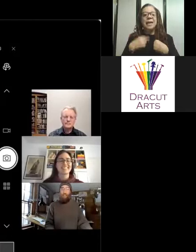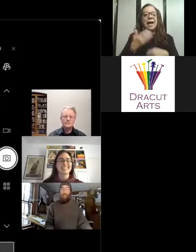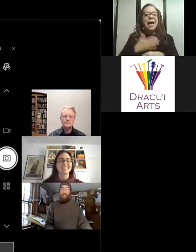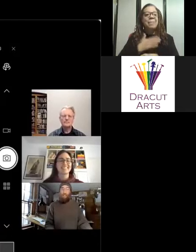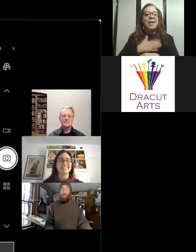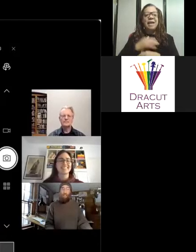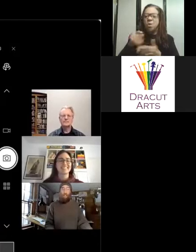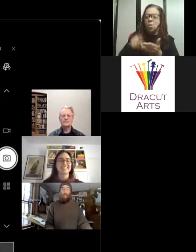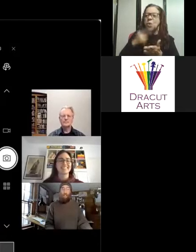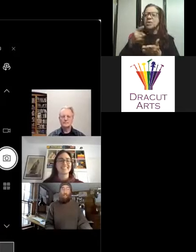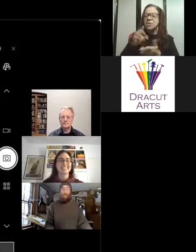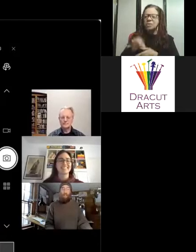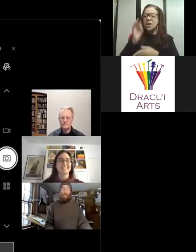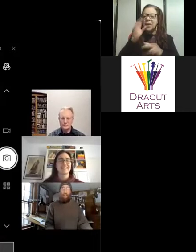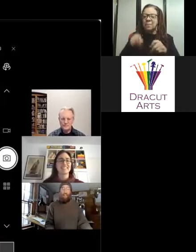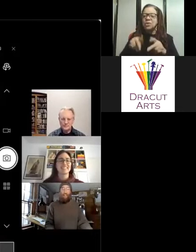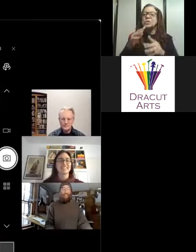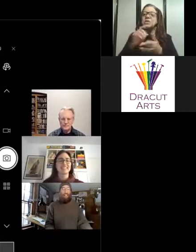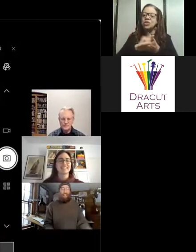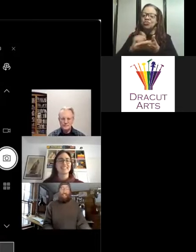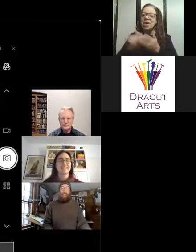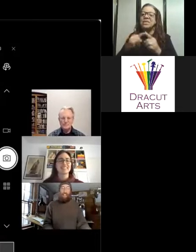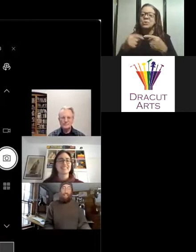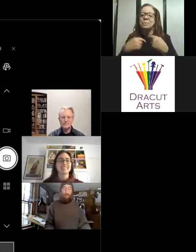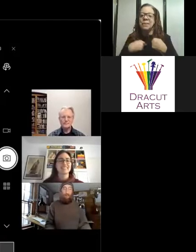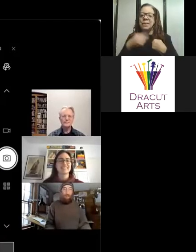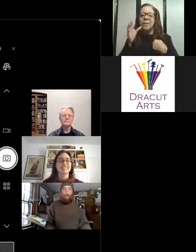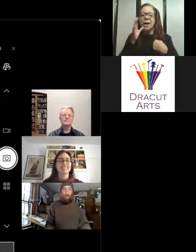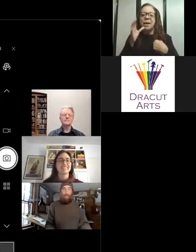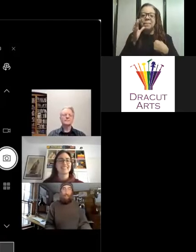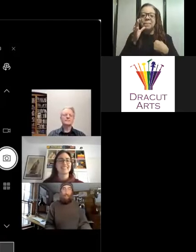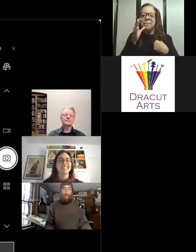opportunity of writing to me"-- I read: hint write more please!